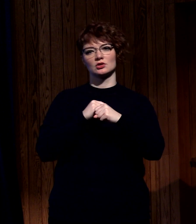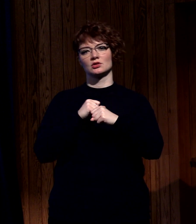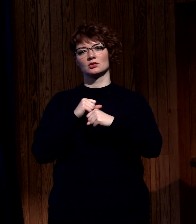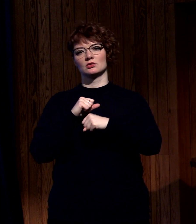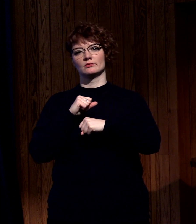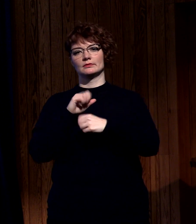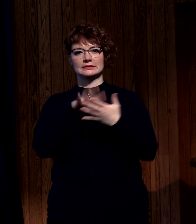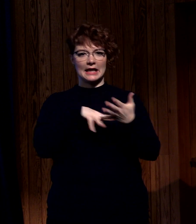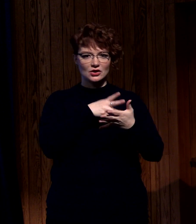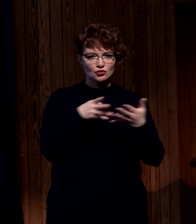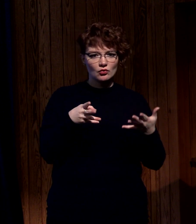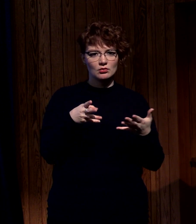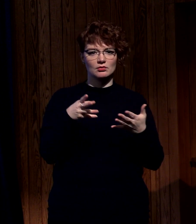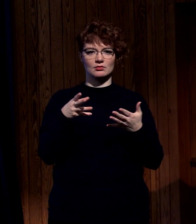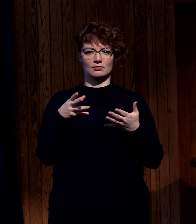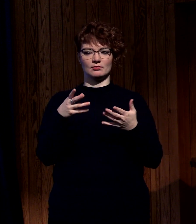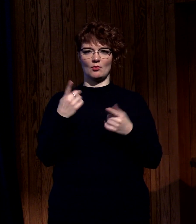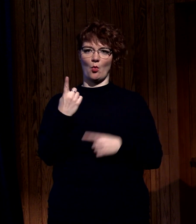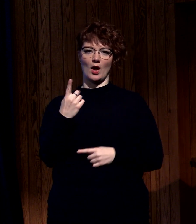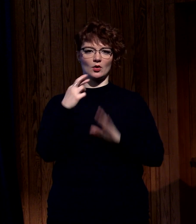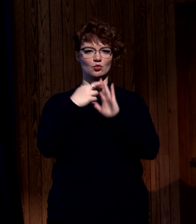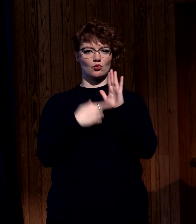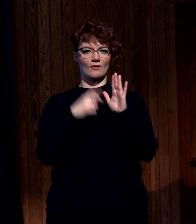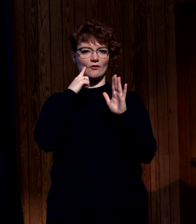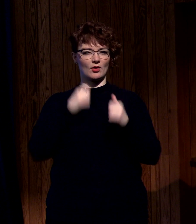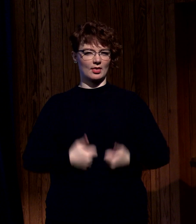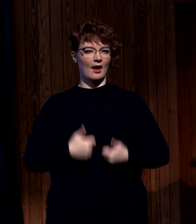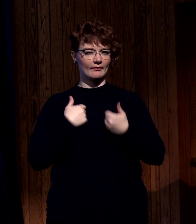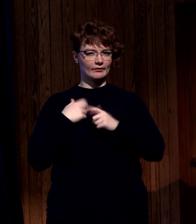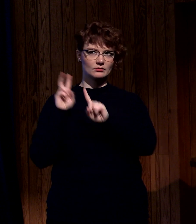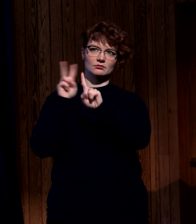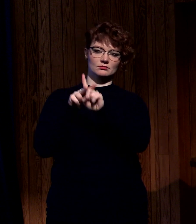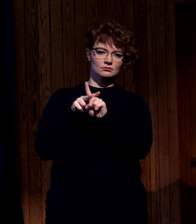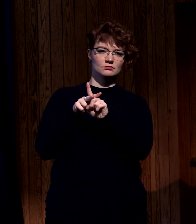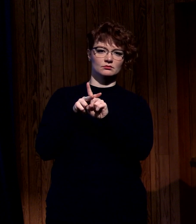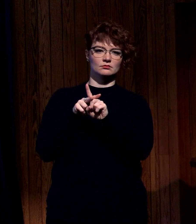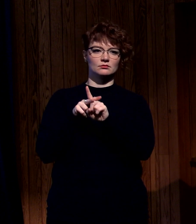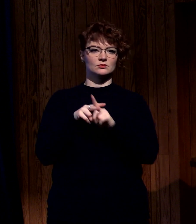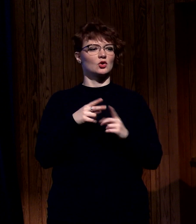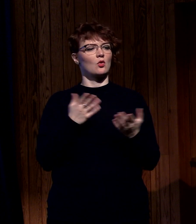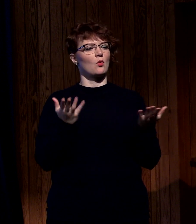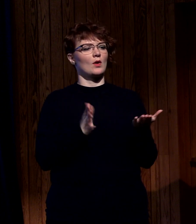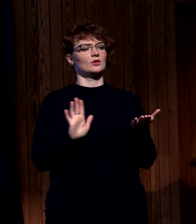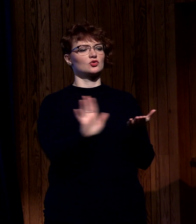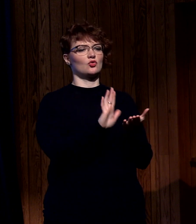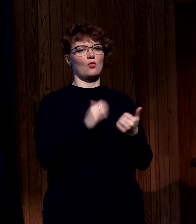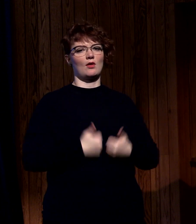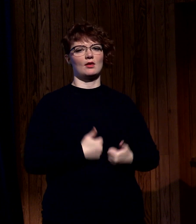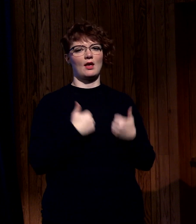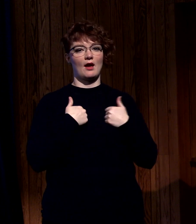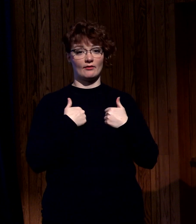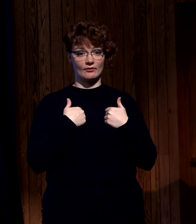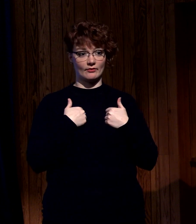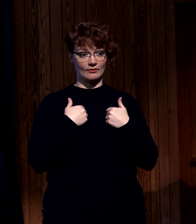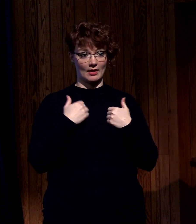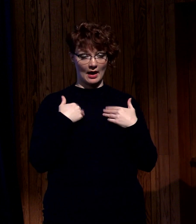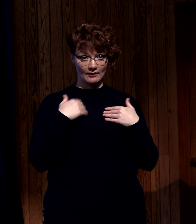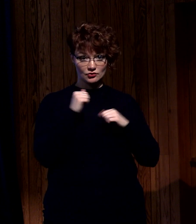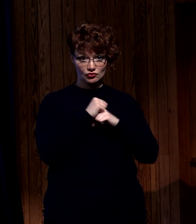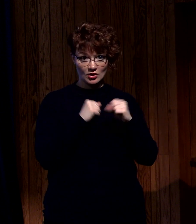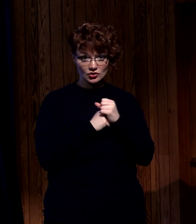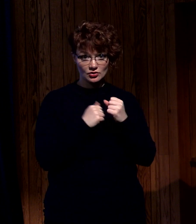Life. So what does does your life have the structure in space